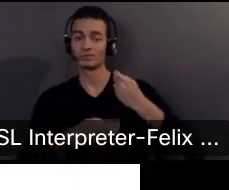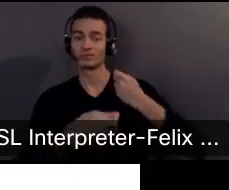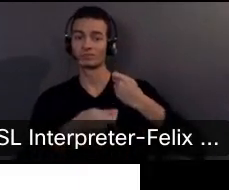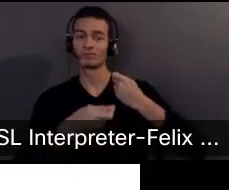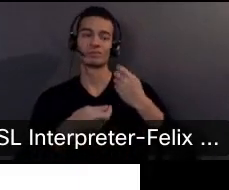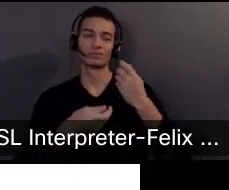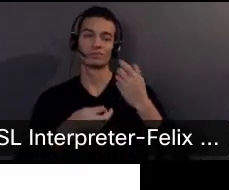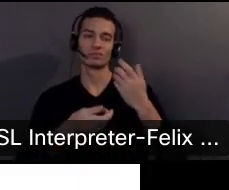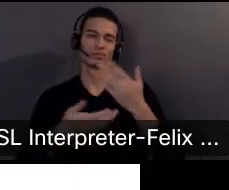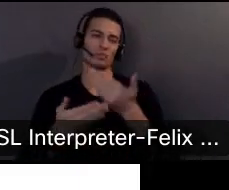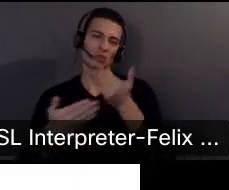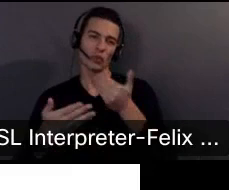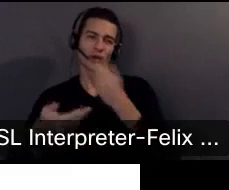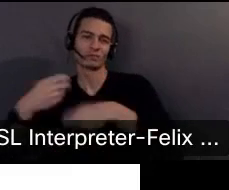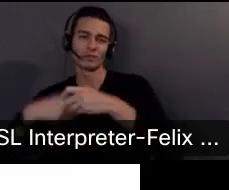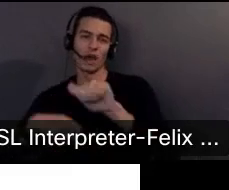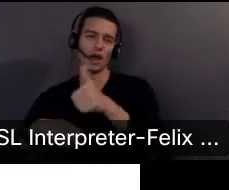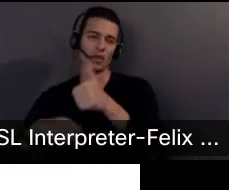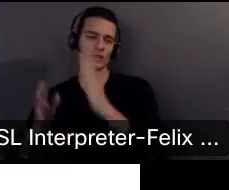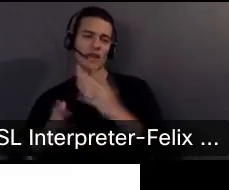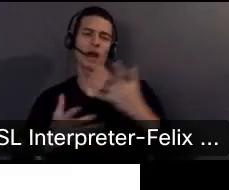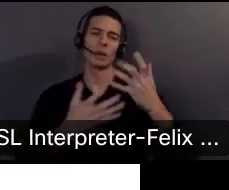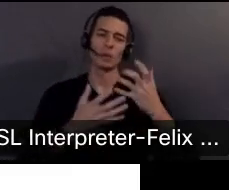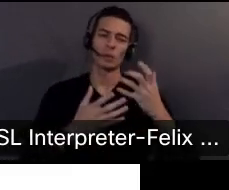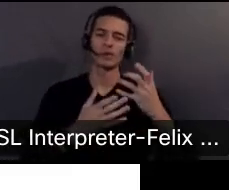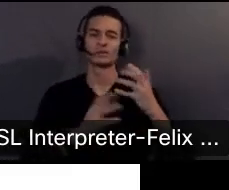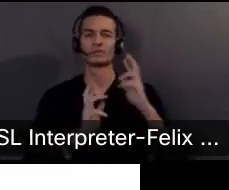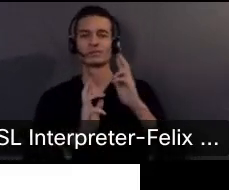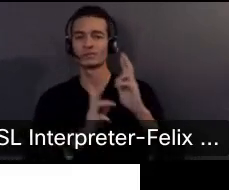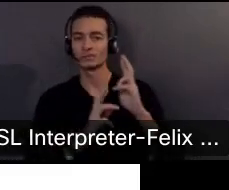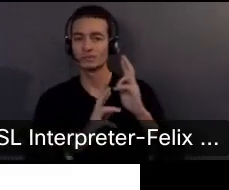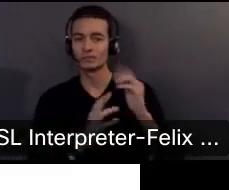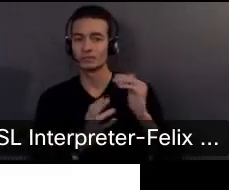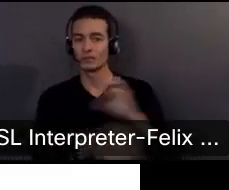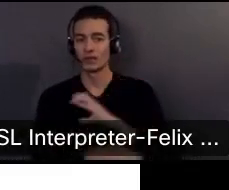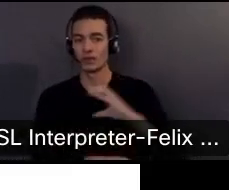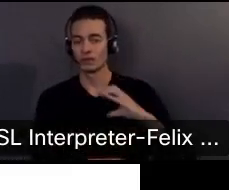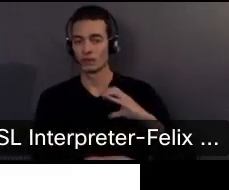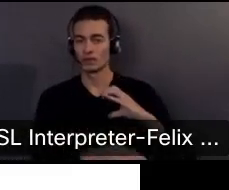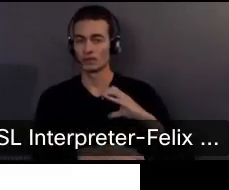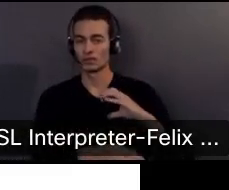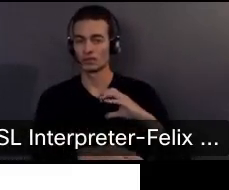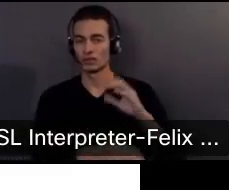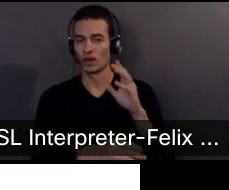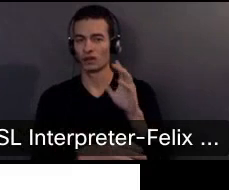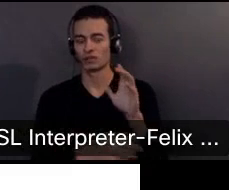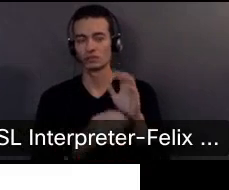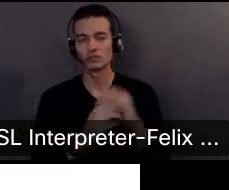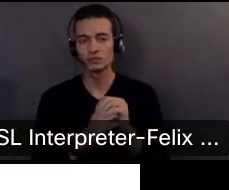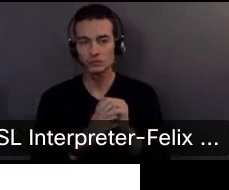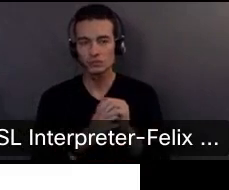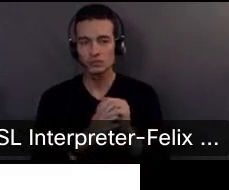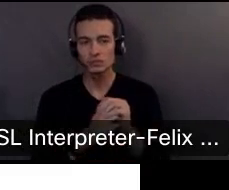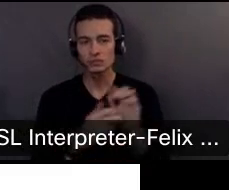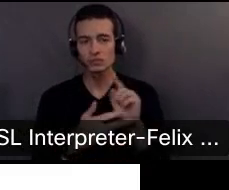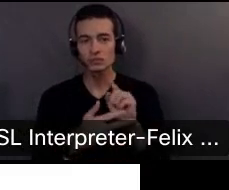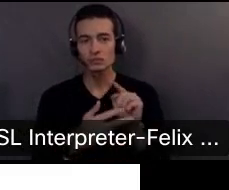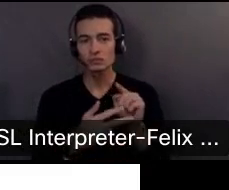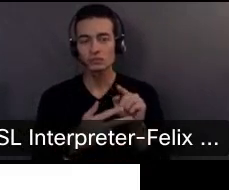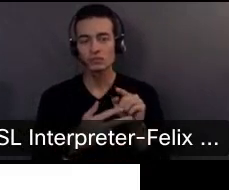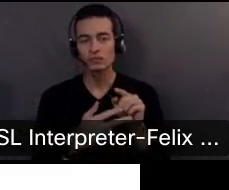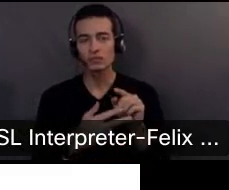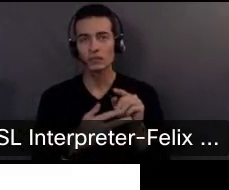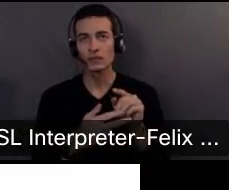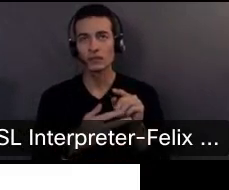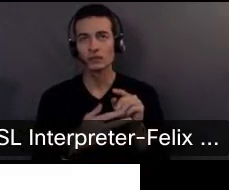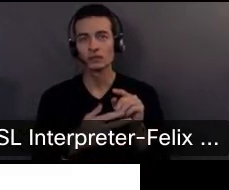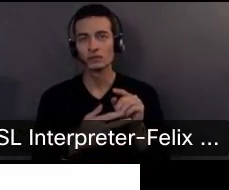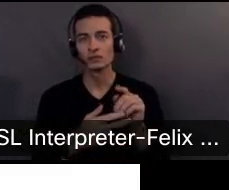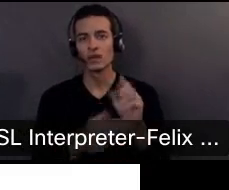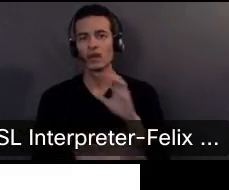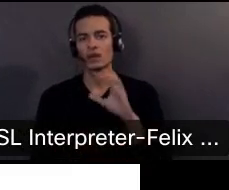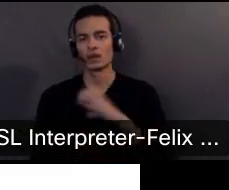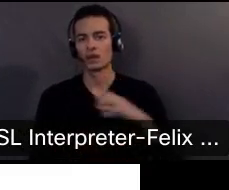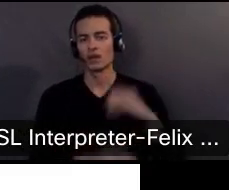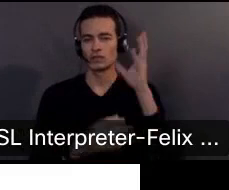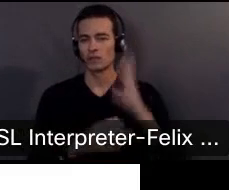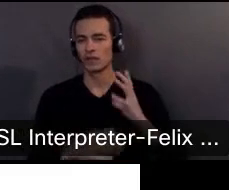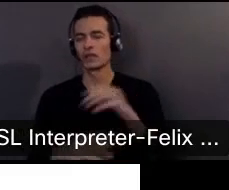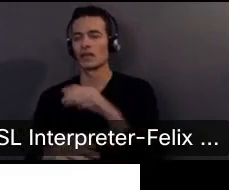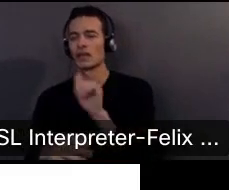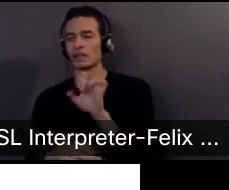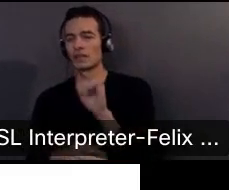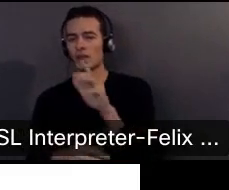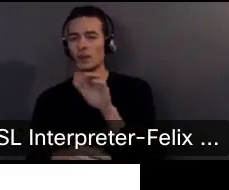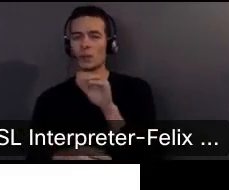Before I, in my report, I want to acknowledge Congressman, Adriana, he's been very supportive Manhattan, borough, president, Mark Levine, New York state senator, Cornell, Clair, New York state assembly woman.